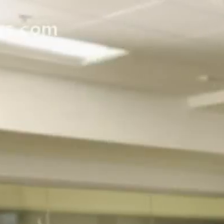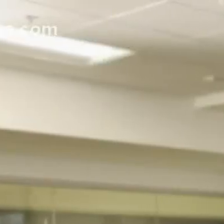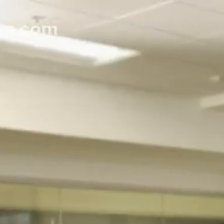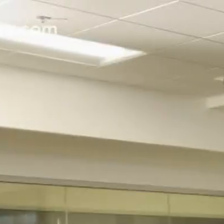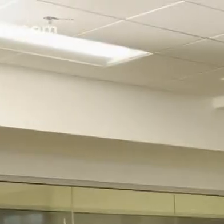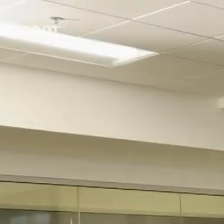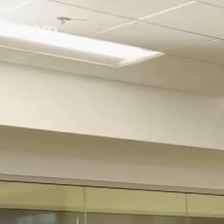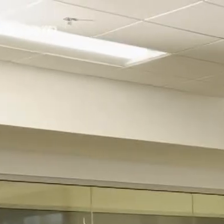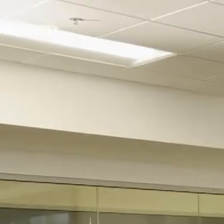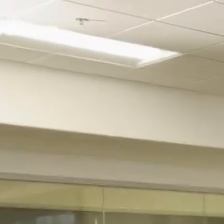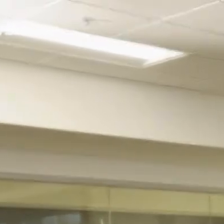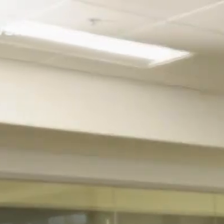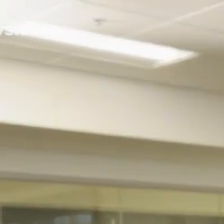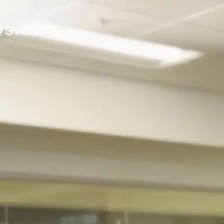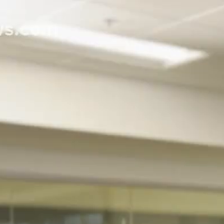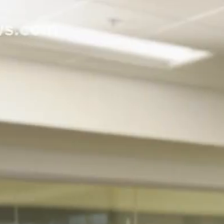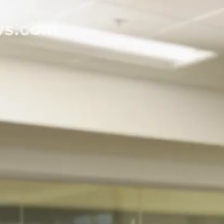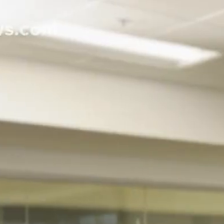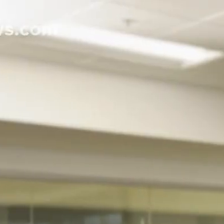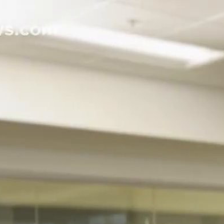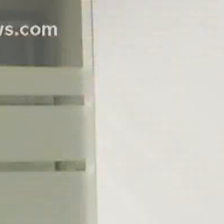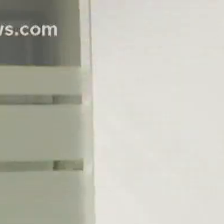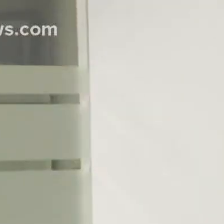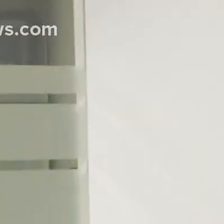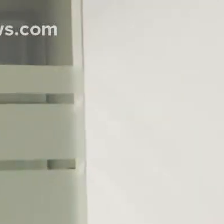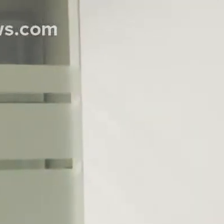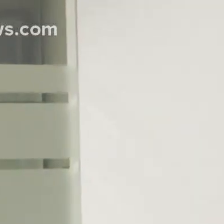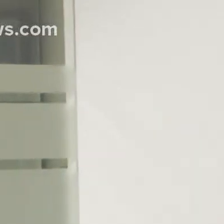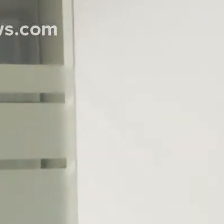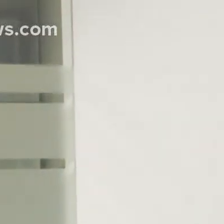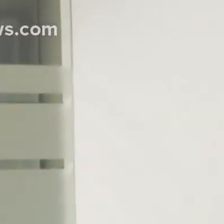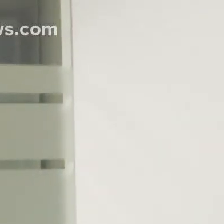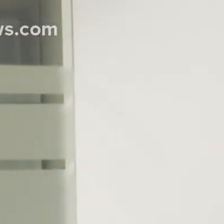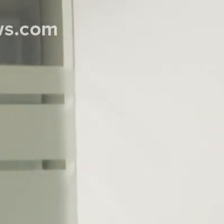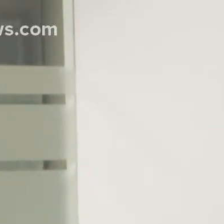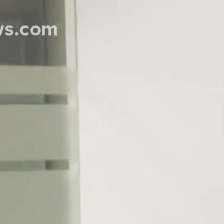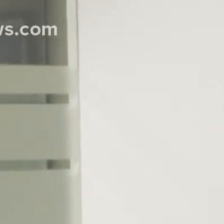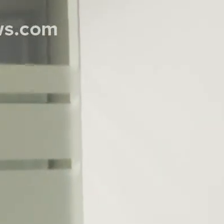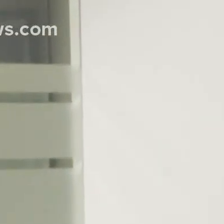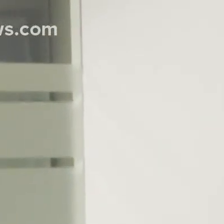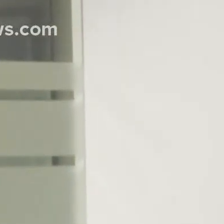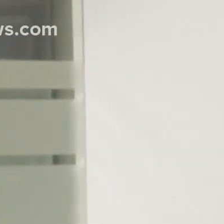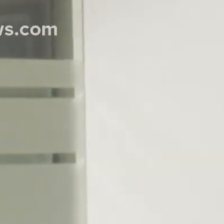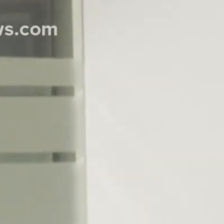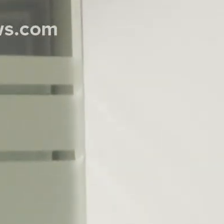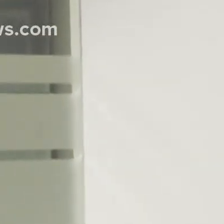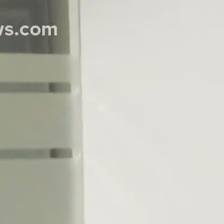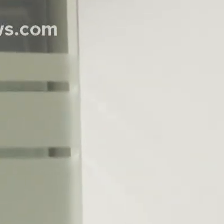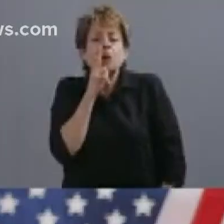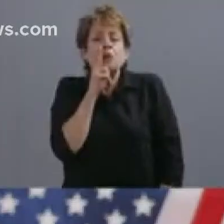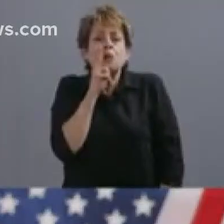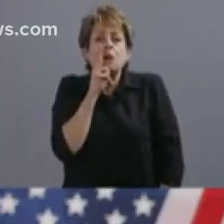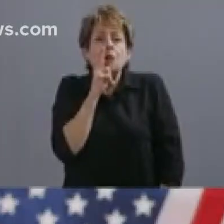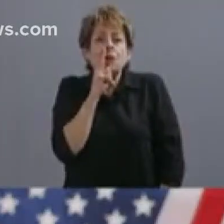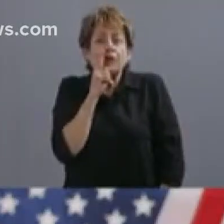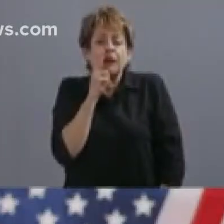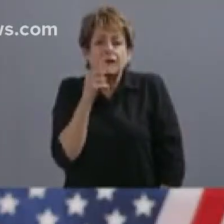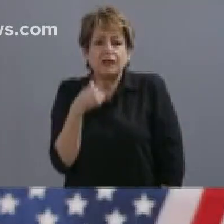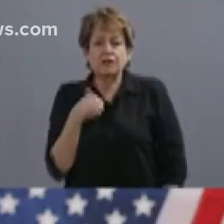and plea for help from the state's top COVID-19 fighter and hospital leaders across the state. What we're doing today is pleading with that American that it's